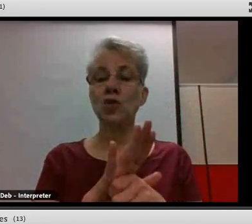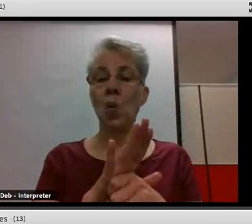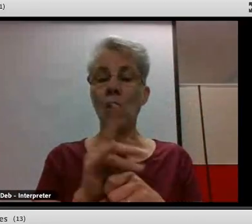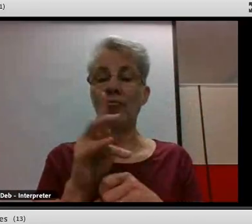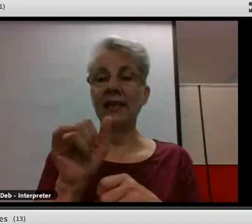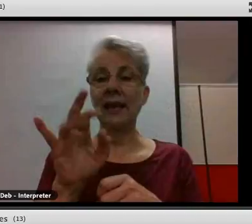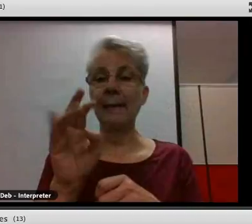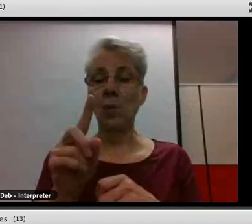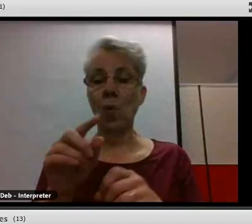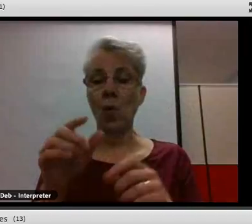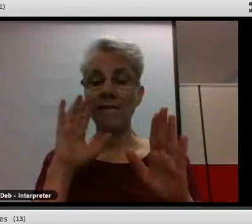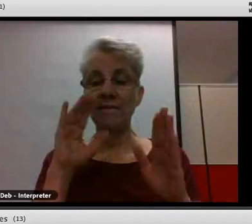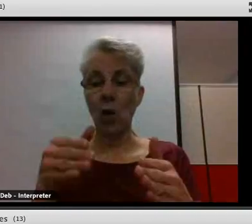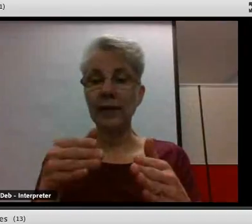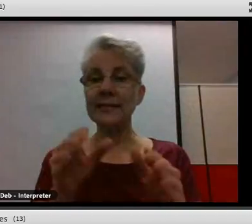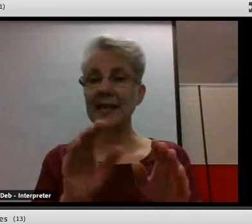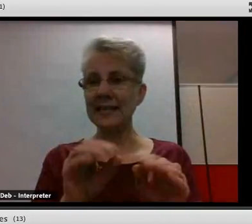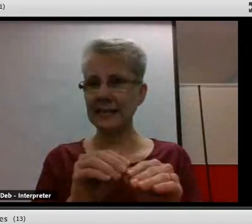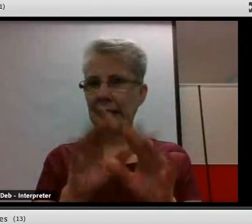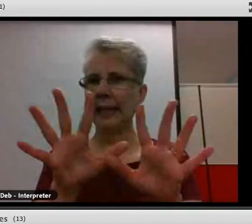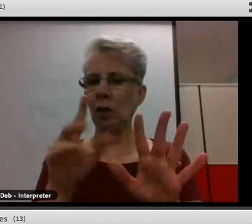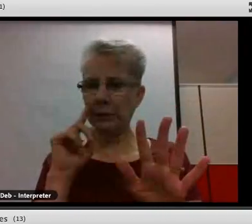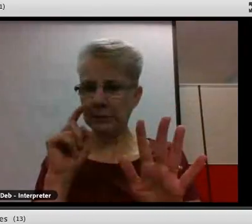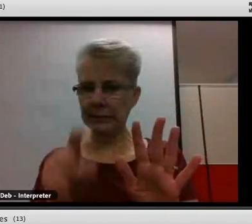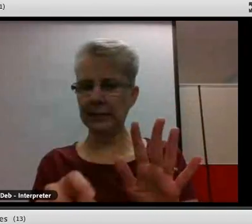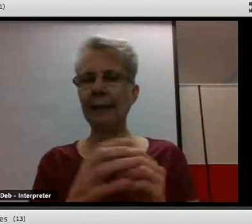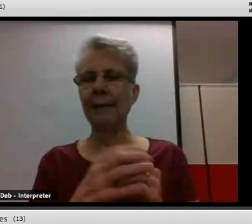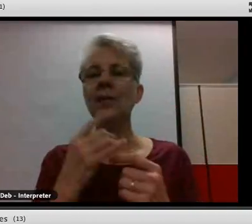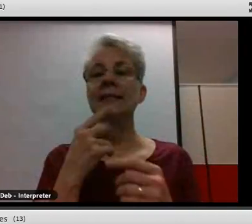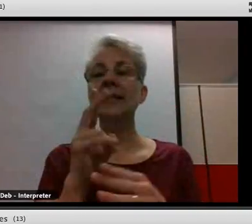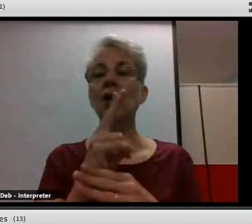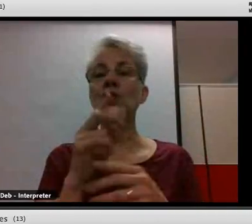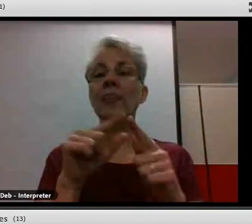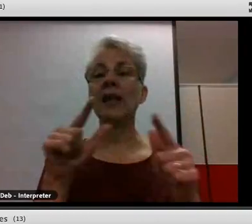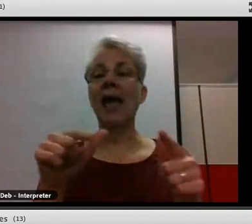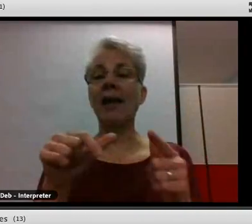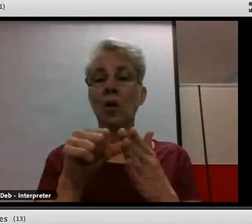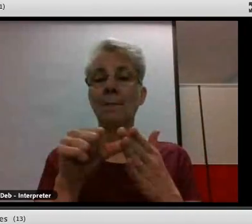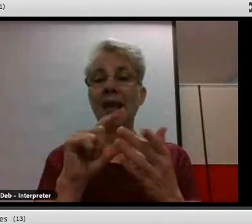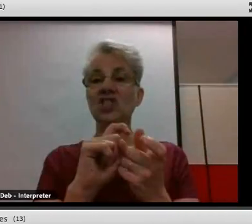But now, look, they've got some alternate text.